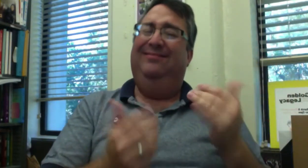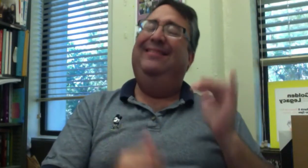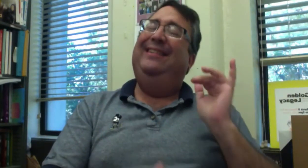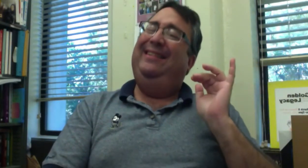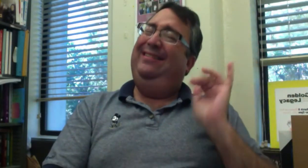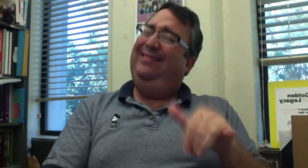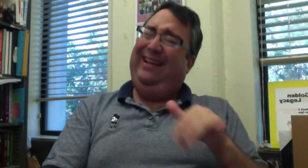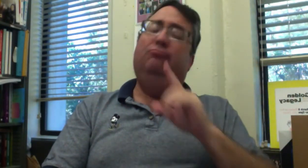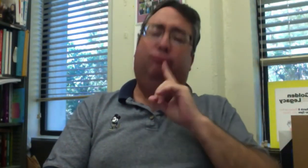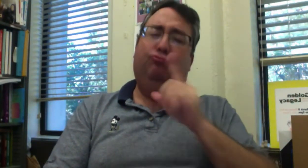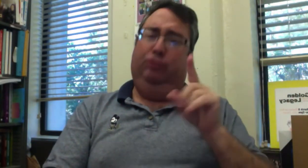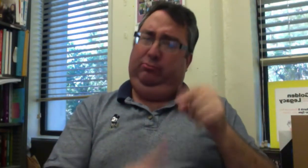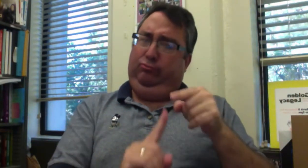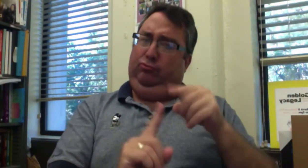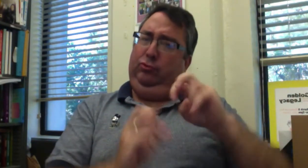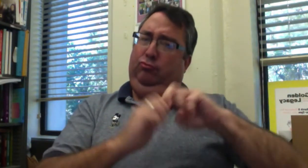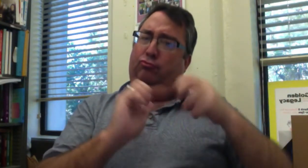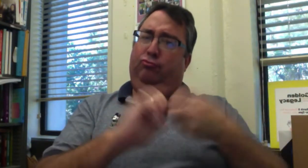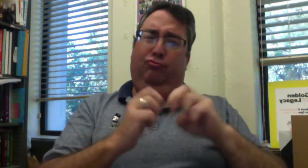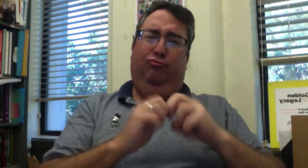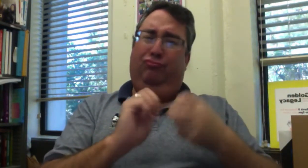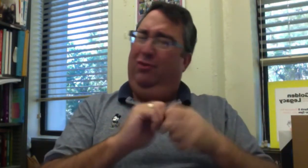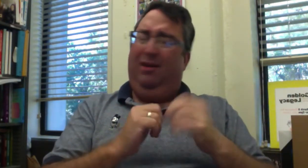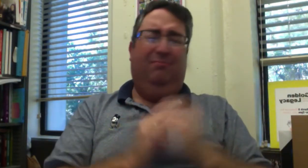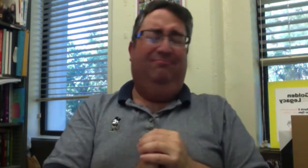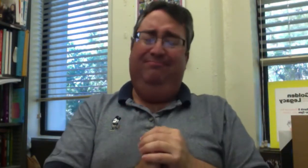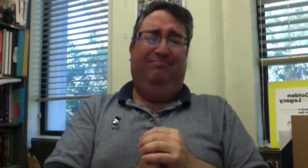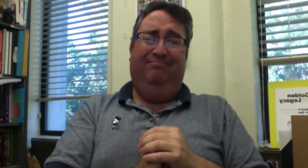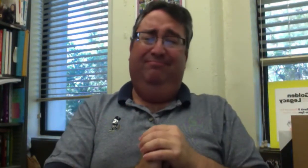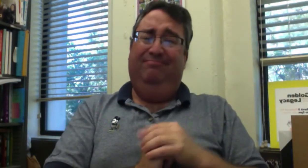That's the true problem.